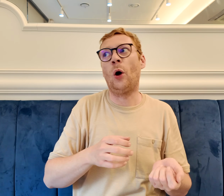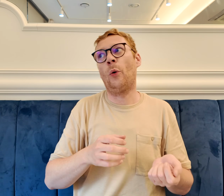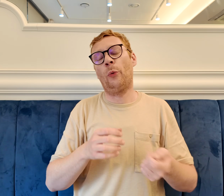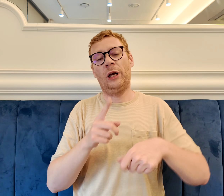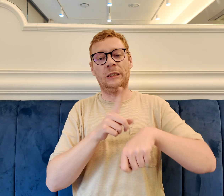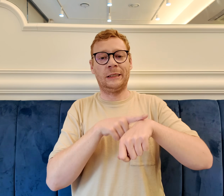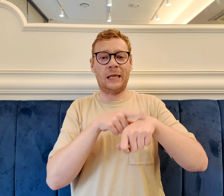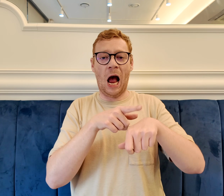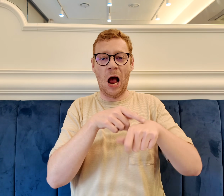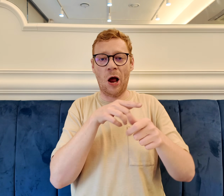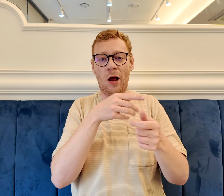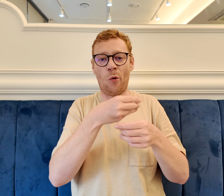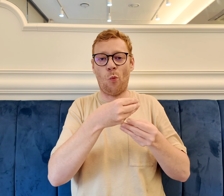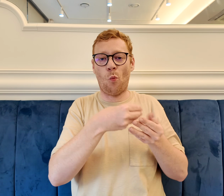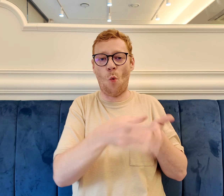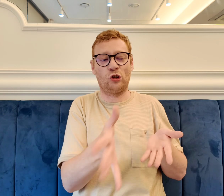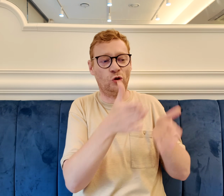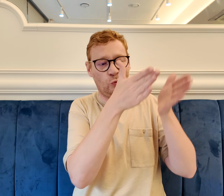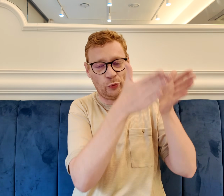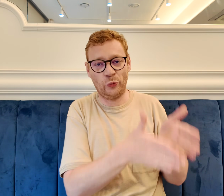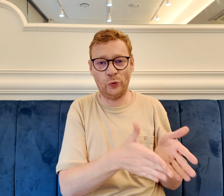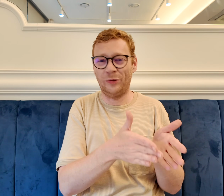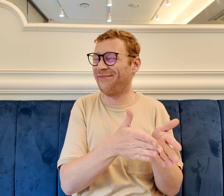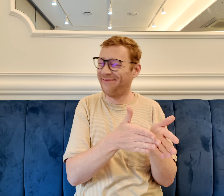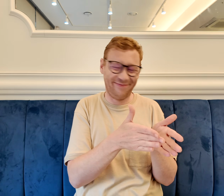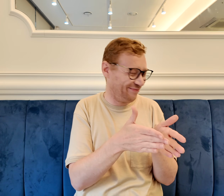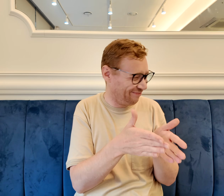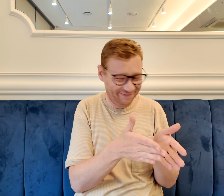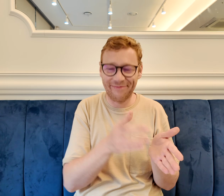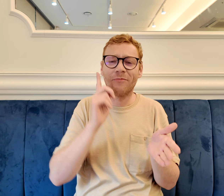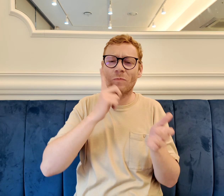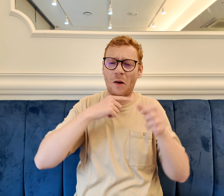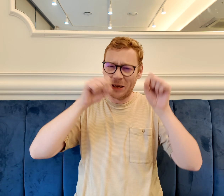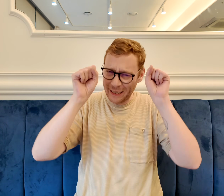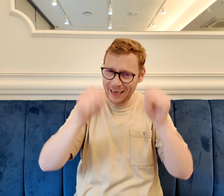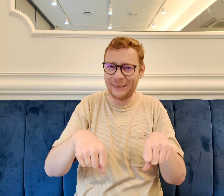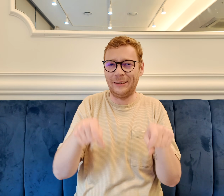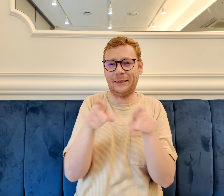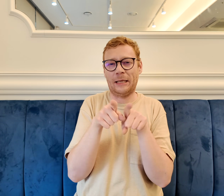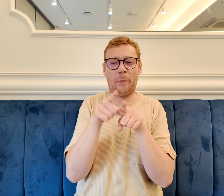which takes more time. That's why many people argue it's inefficient. However, Deaf people are just like hearing people.